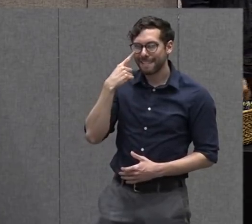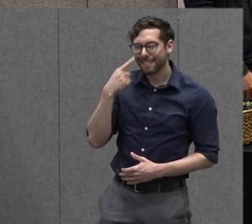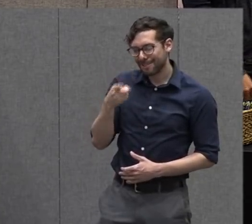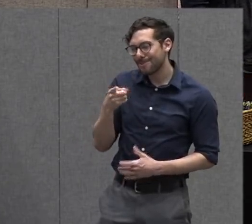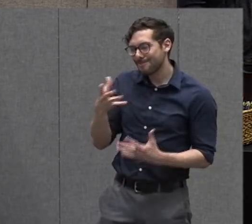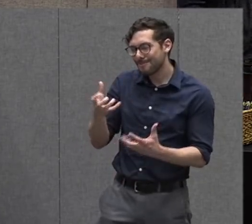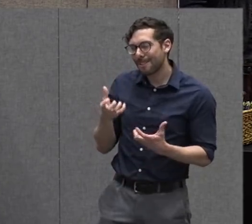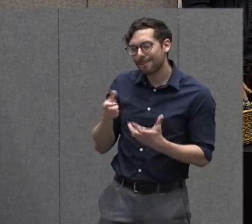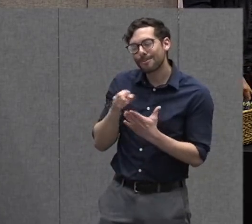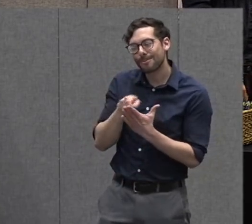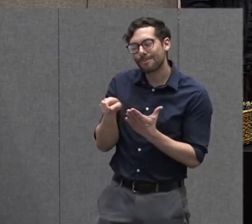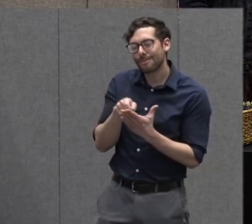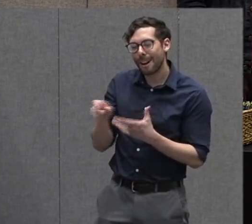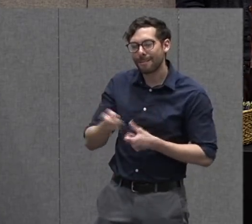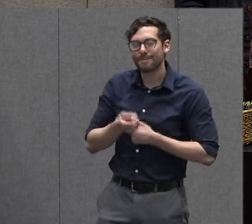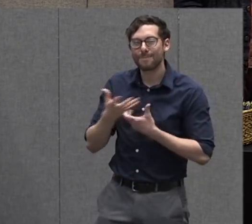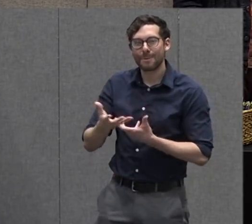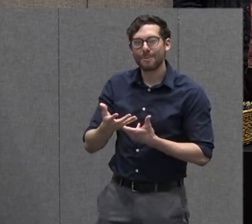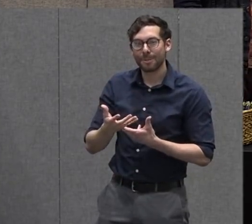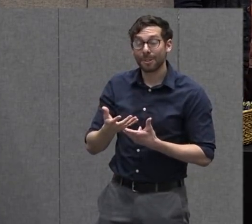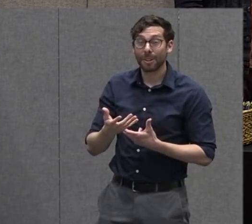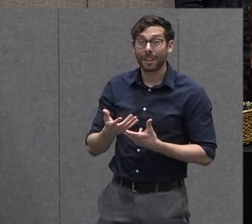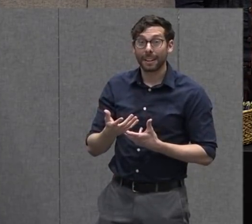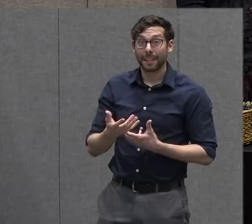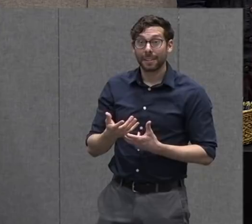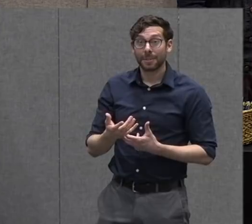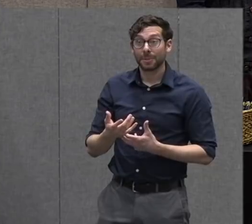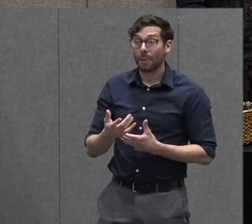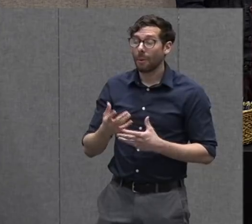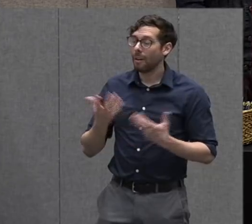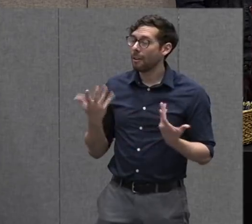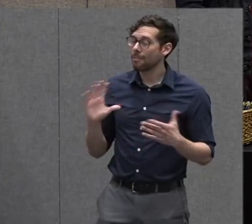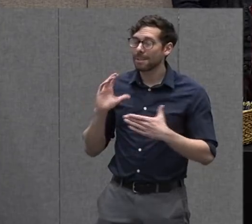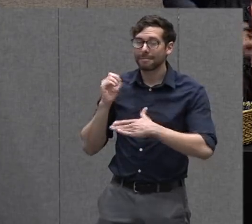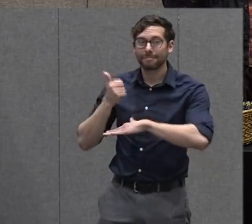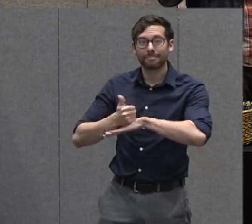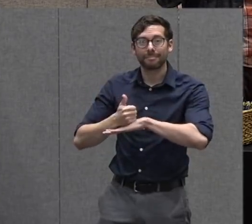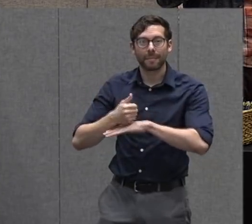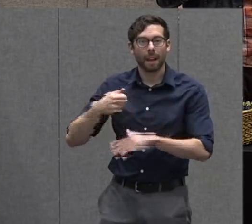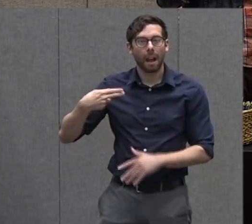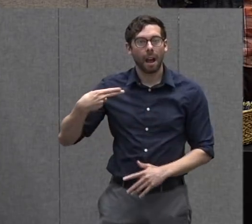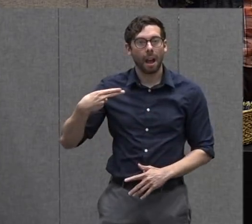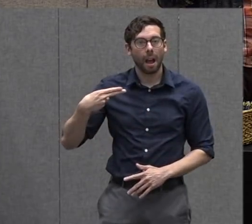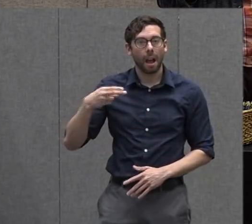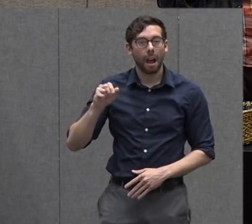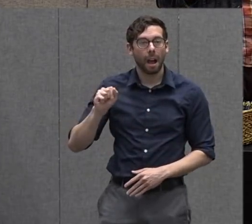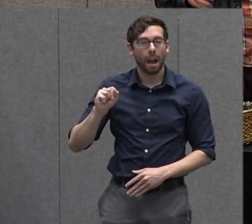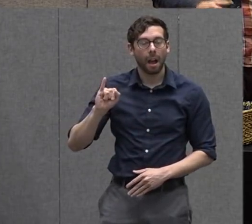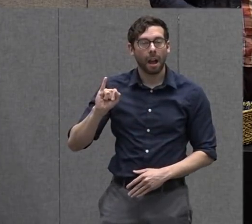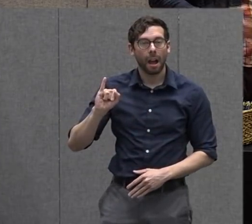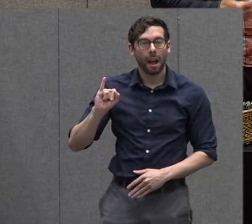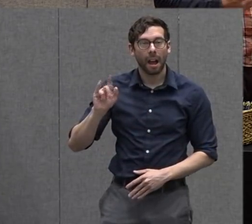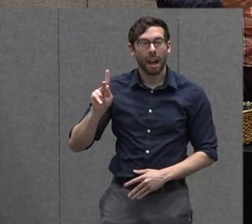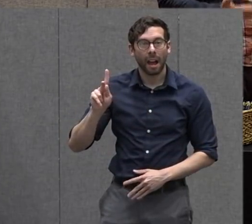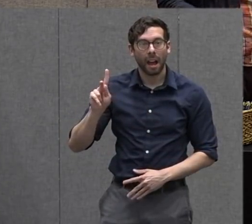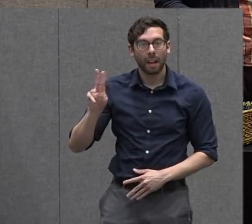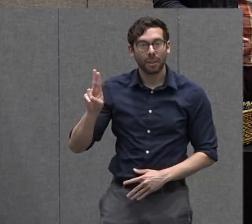[Miss Martindale] So, I have the Haiku right over here. [Mr. R] Normally, I would say Bless you.